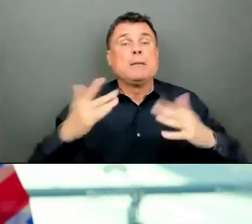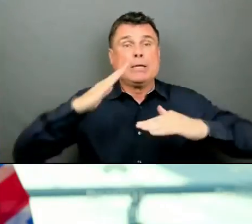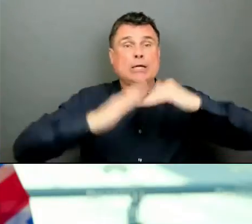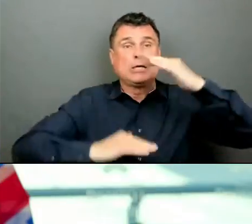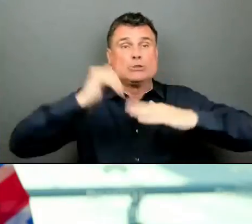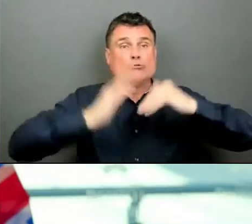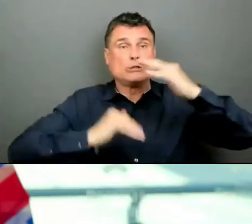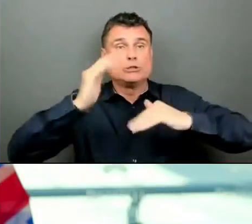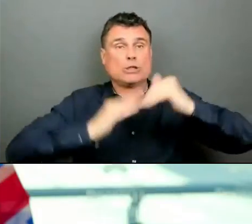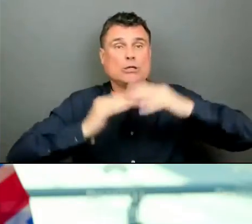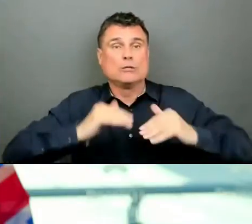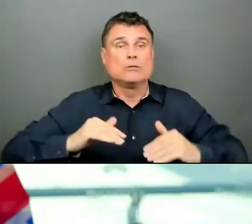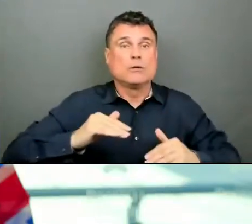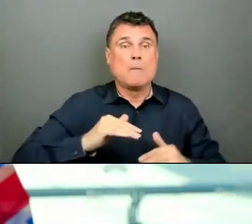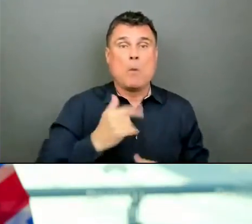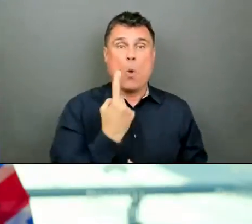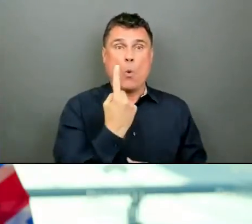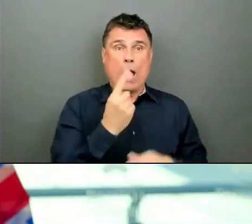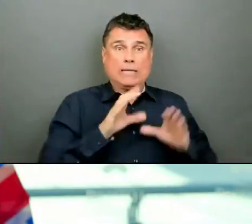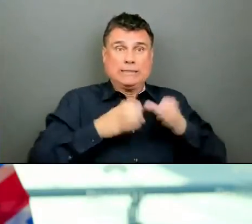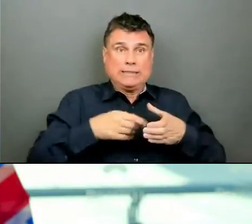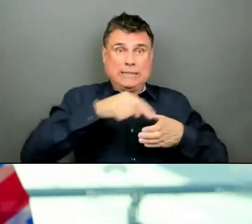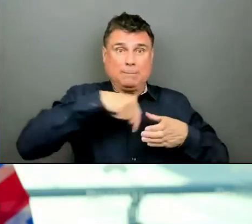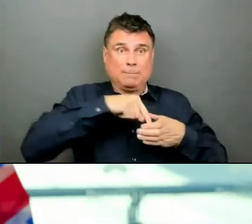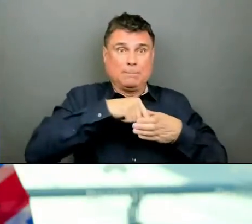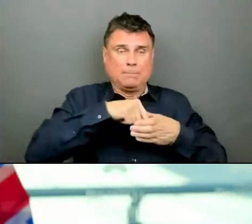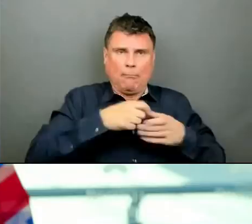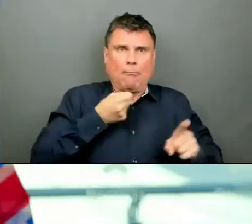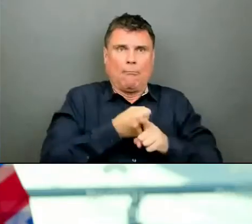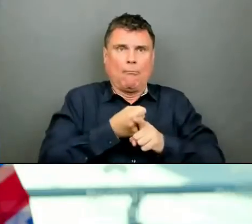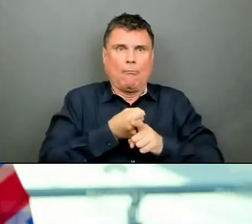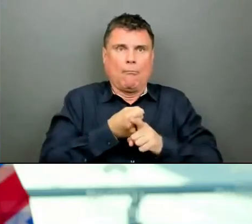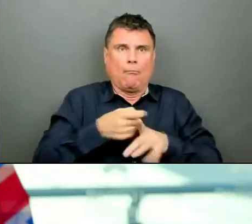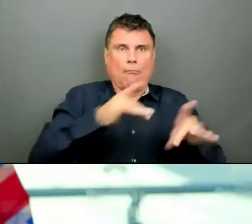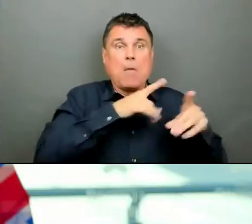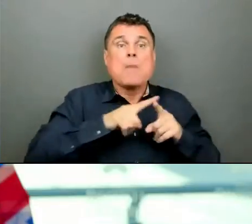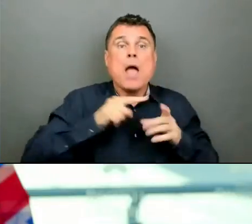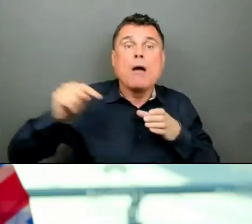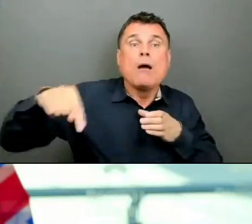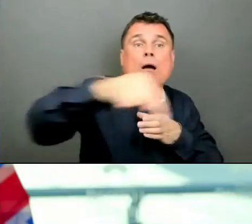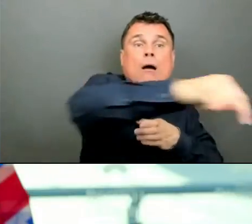this is a construction site, and it may just be one team on the construction